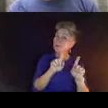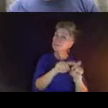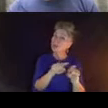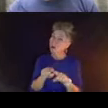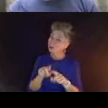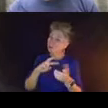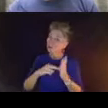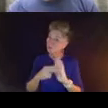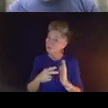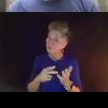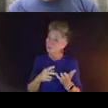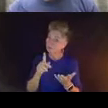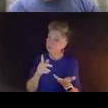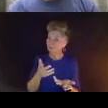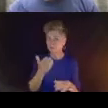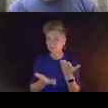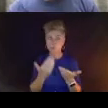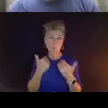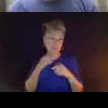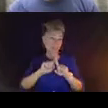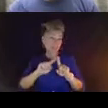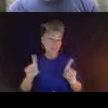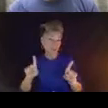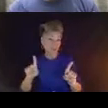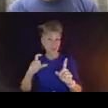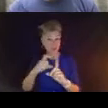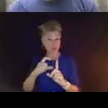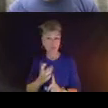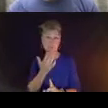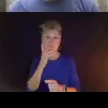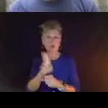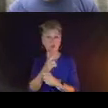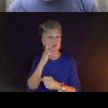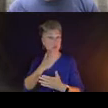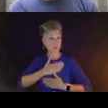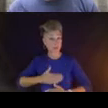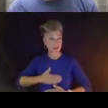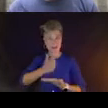the terms that you might wanna use for body parts. And anything that we can obtain or talk about